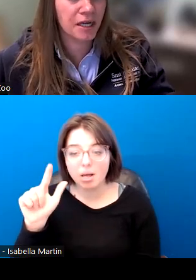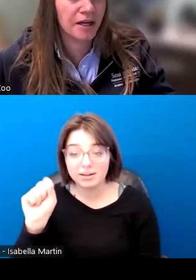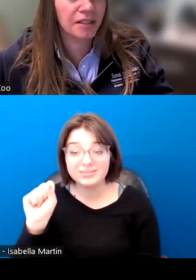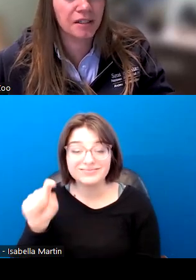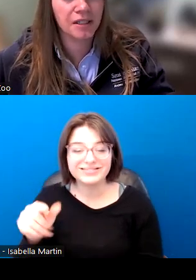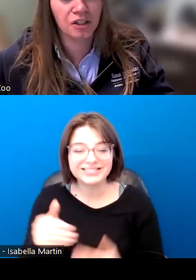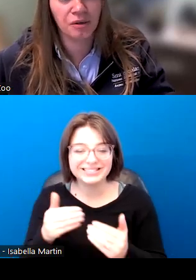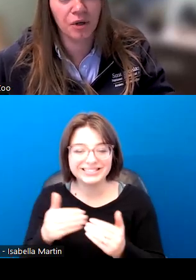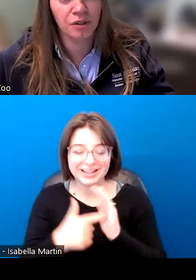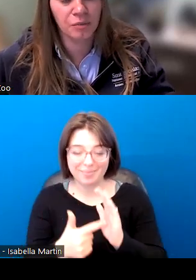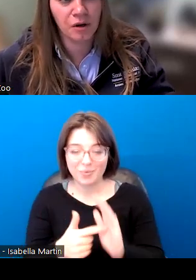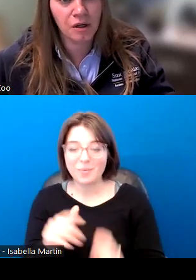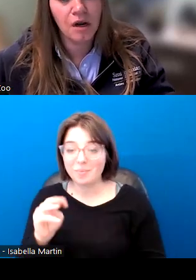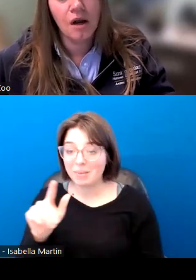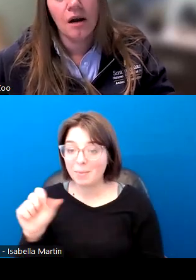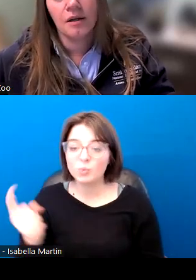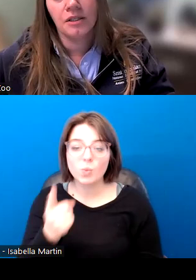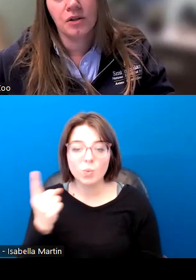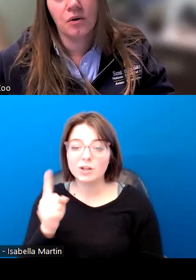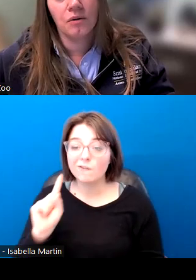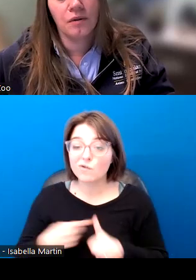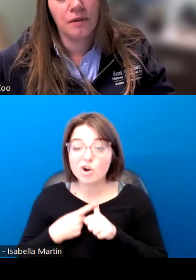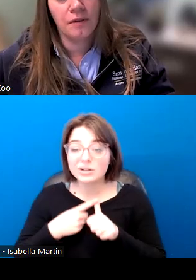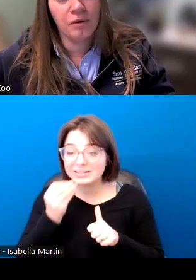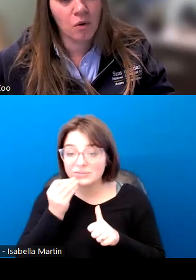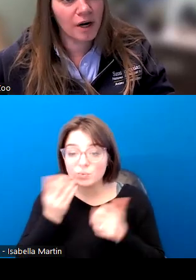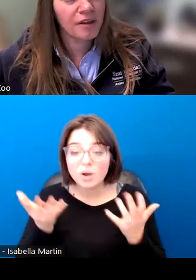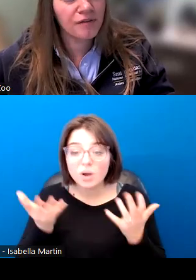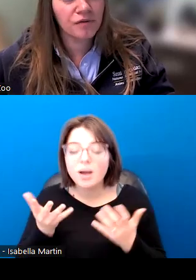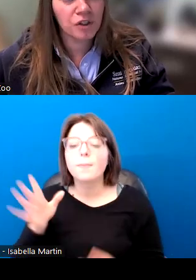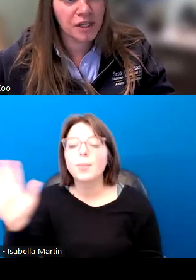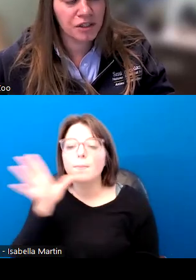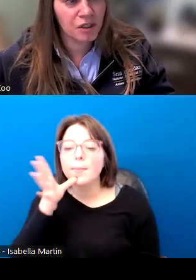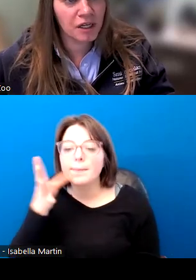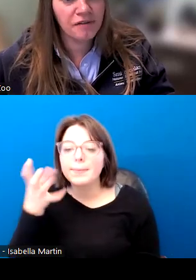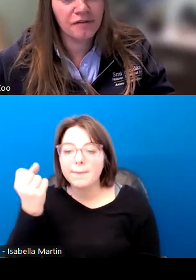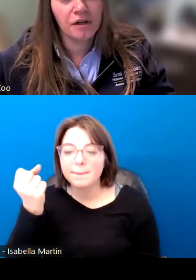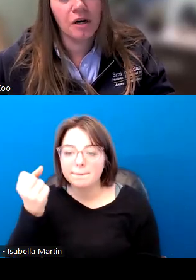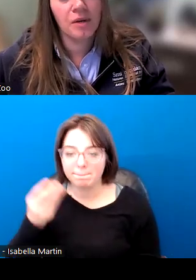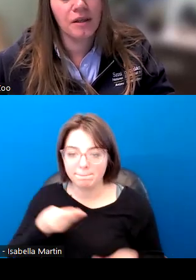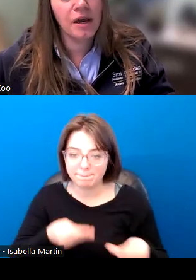diet is actually mother's milk and so they require that for the first stage of their life and then